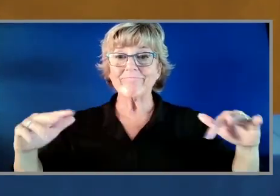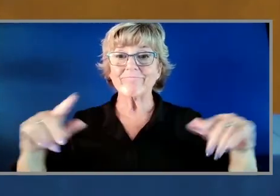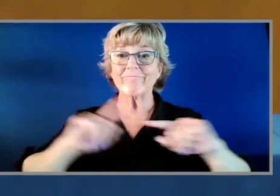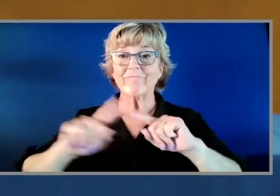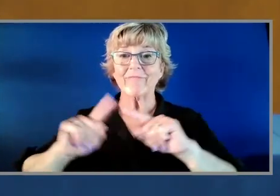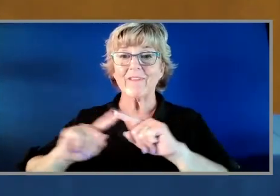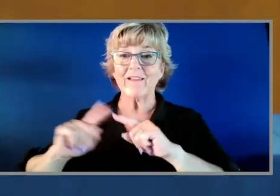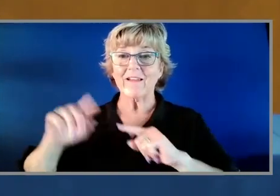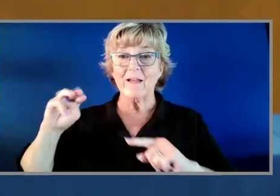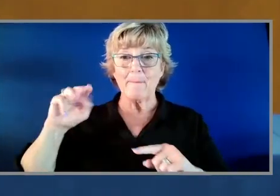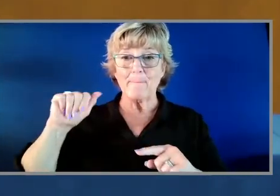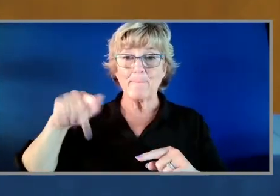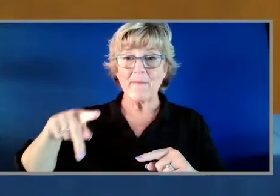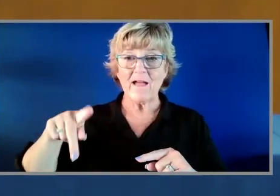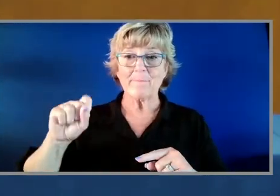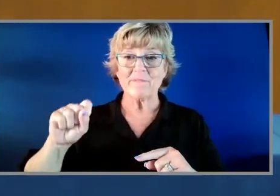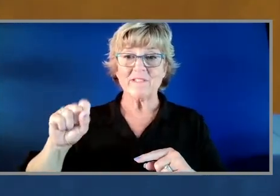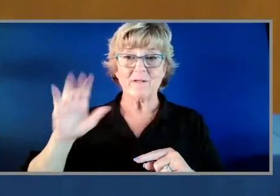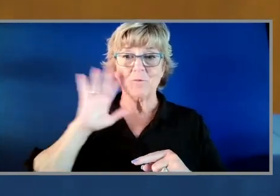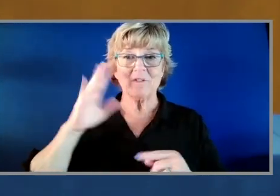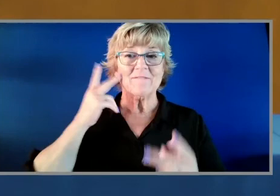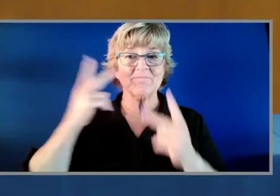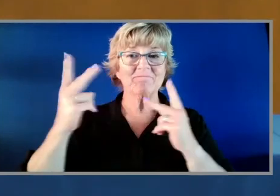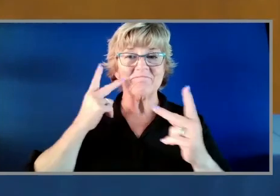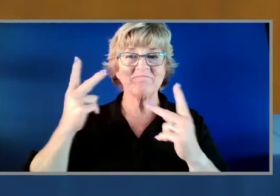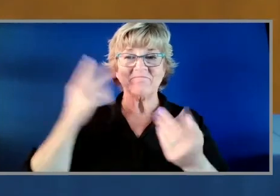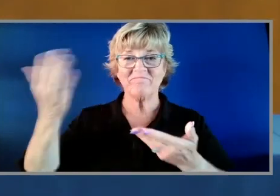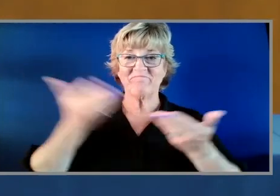Studio: Leading up to a you know, an array of maps that will see here in you know, in a couple of months.